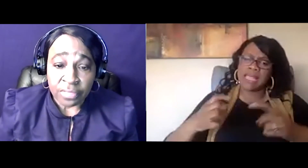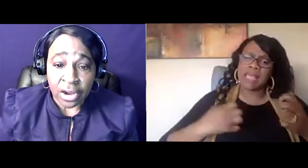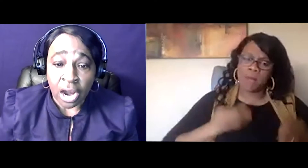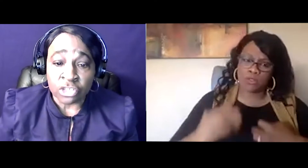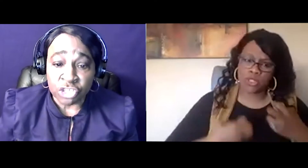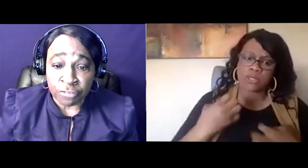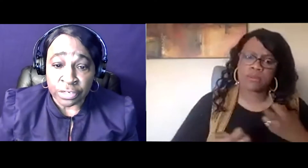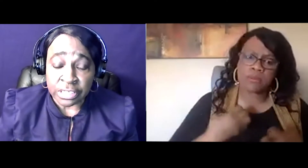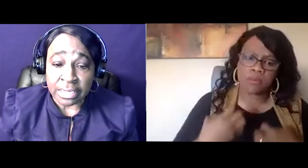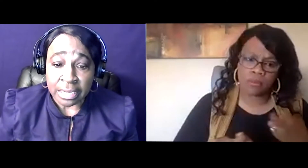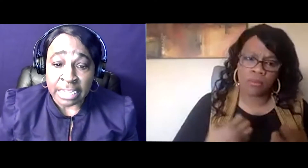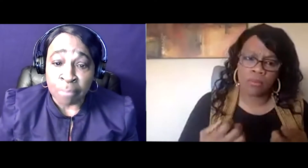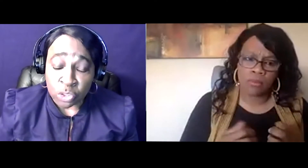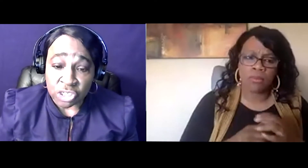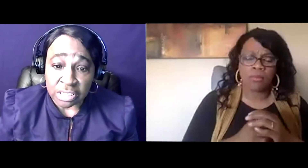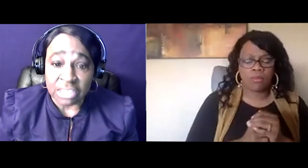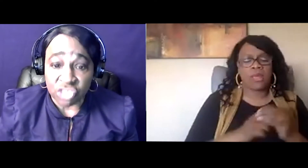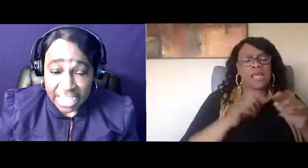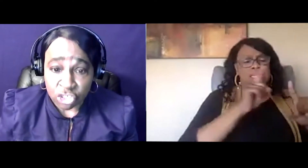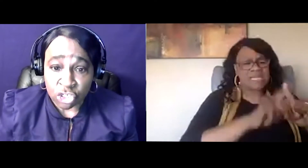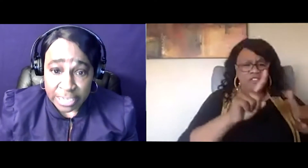there are different emotions attached to it,